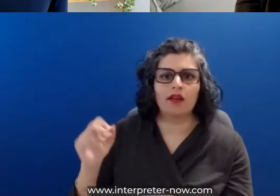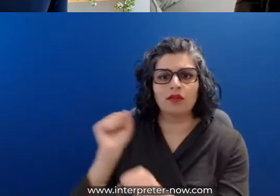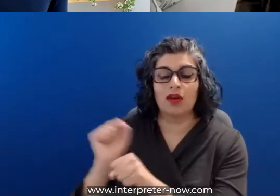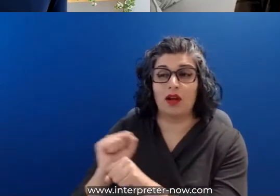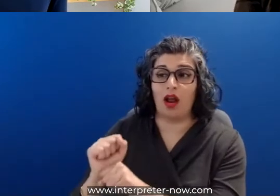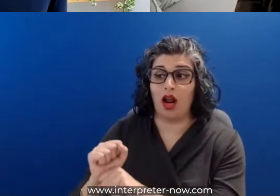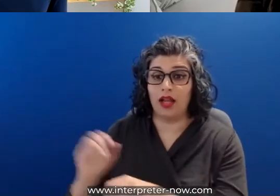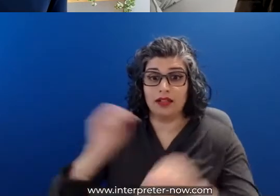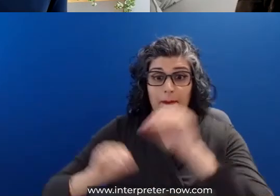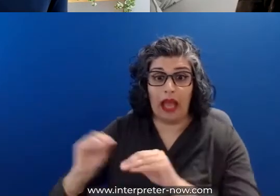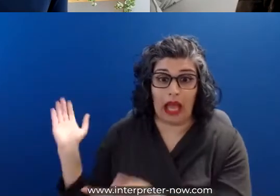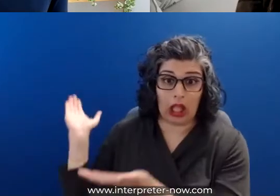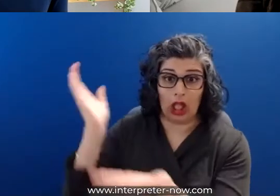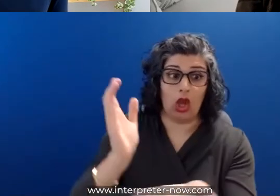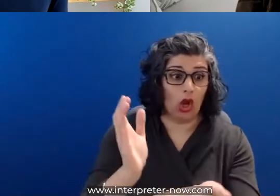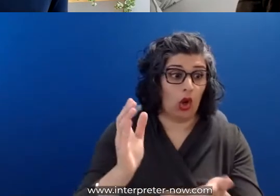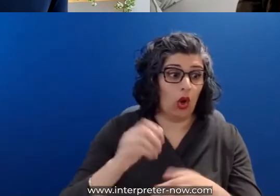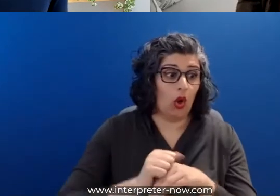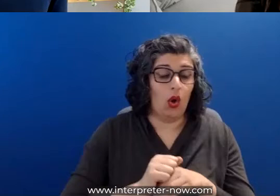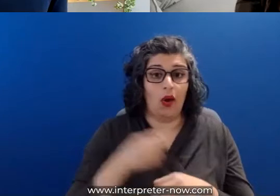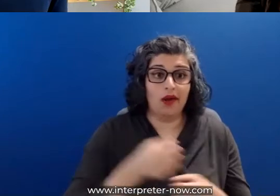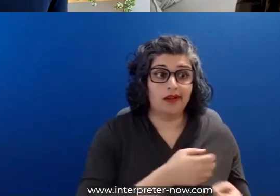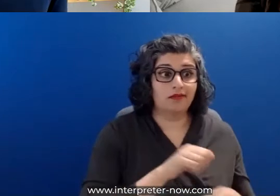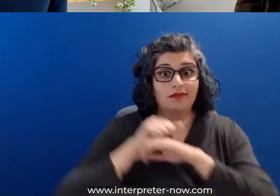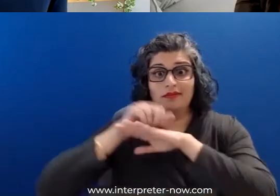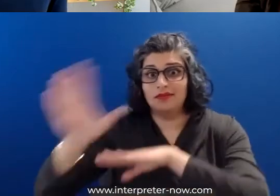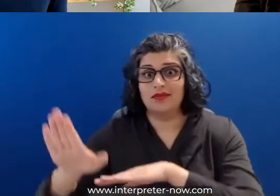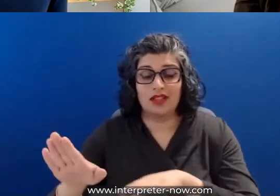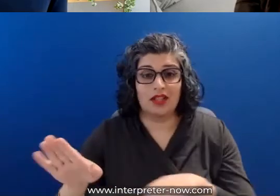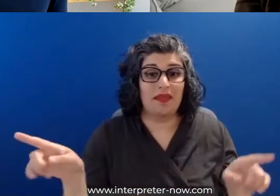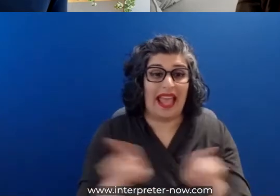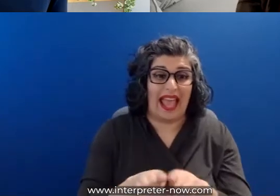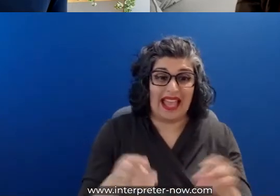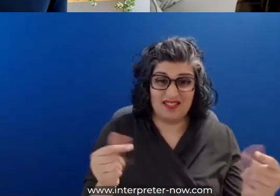while taking as few breaks and moments of rest or pause as possible. Or software that